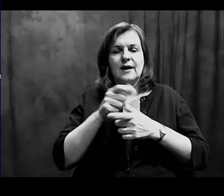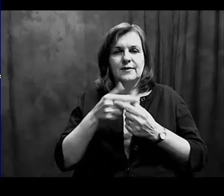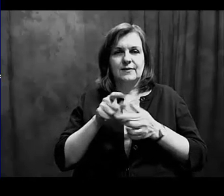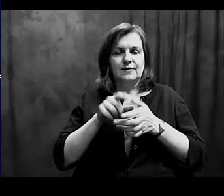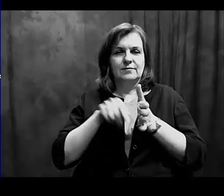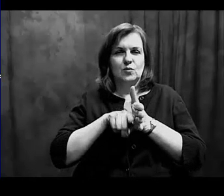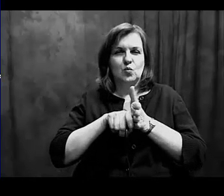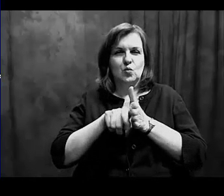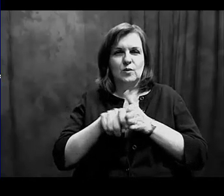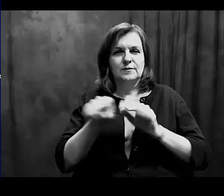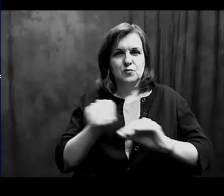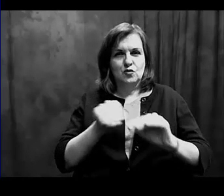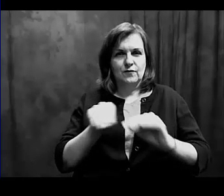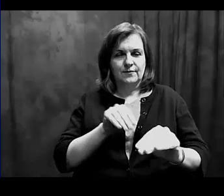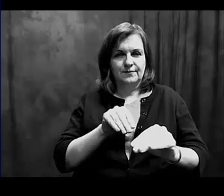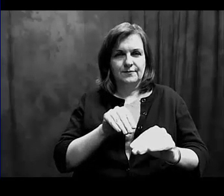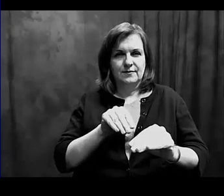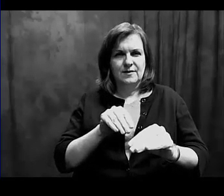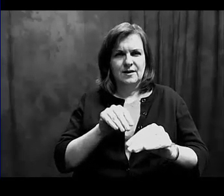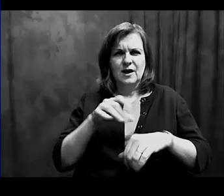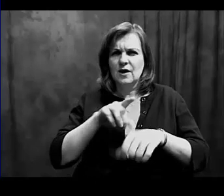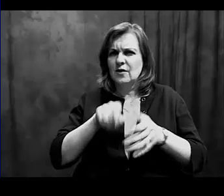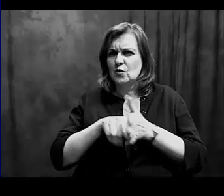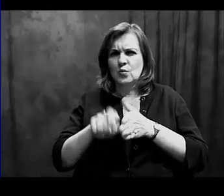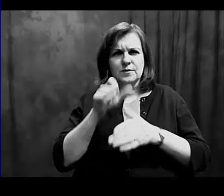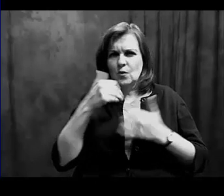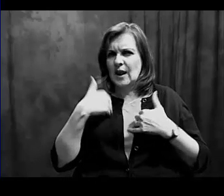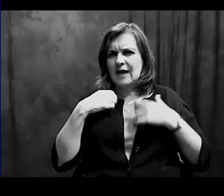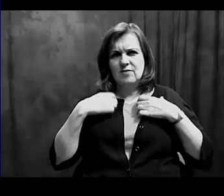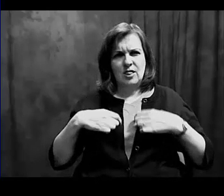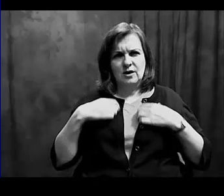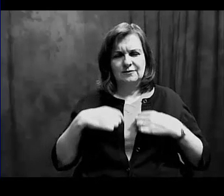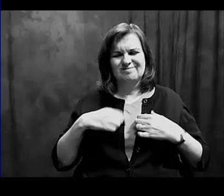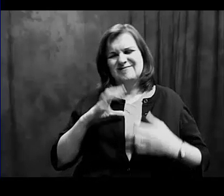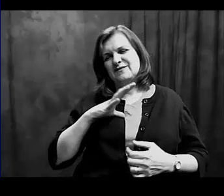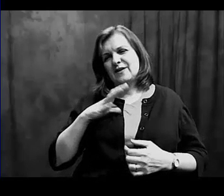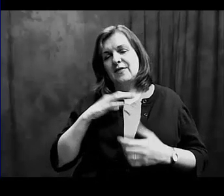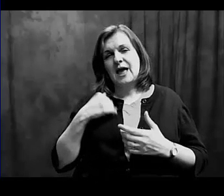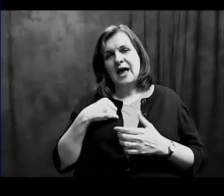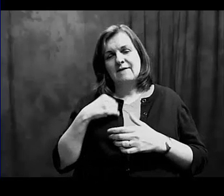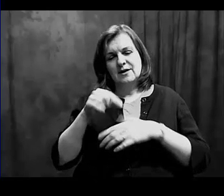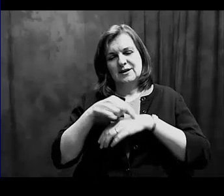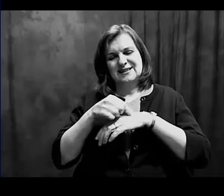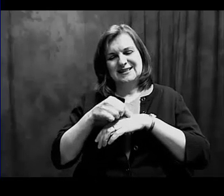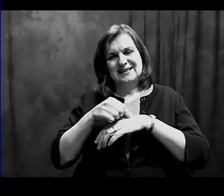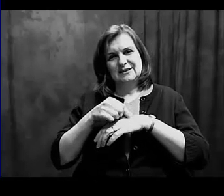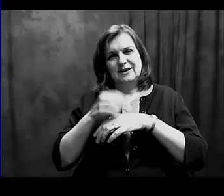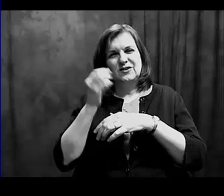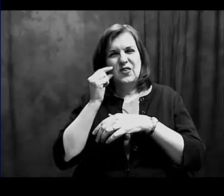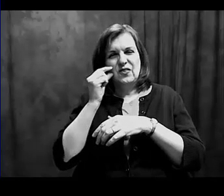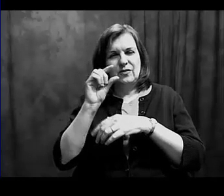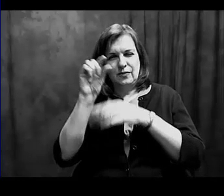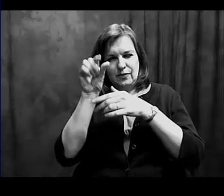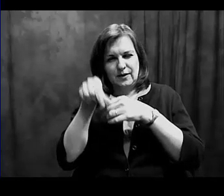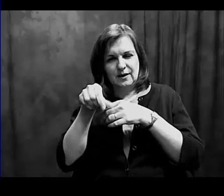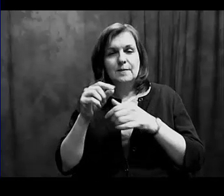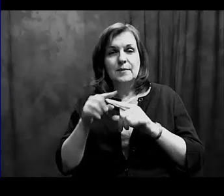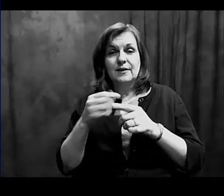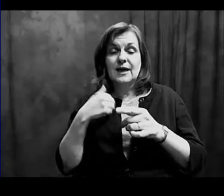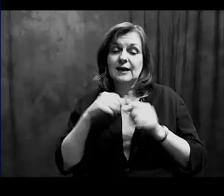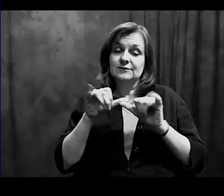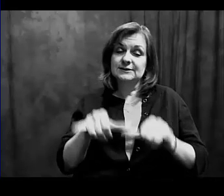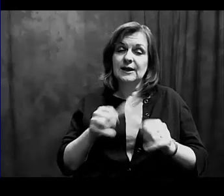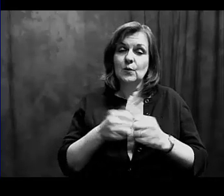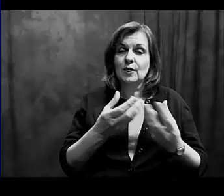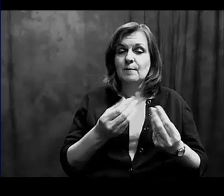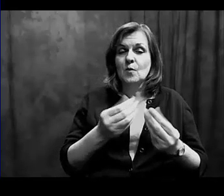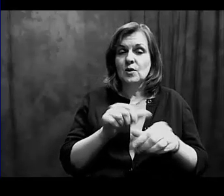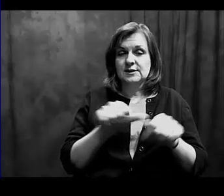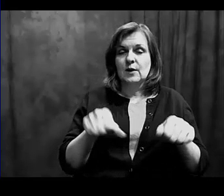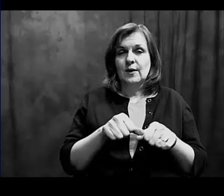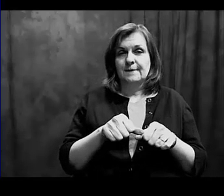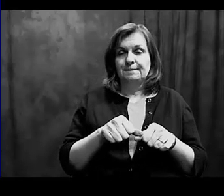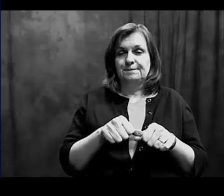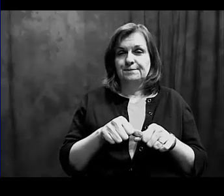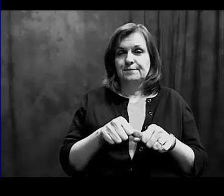they still don't have any lungs. but that's alright they have thin skin so they do have to stay in a moist environment so even your earthworms